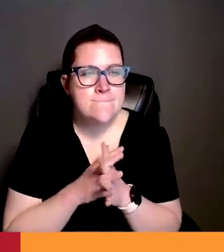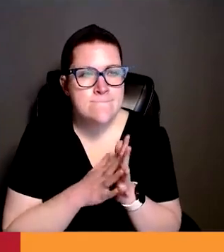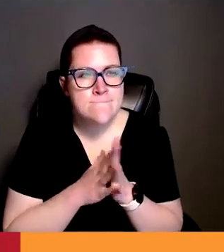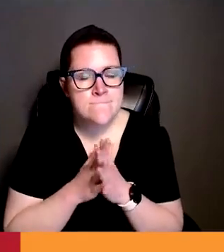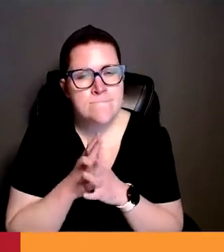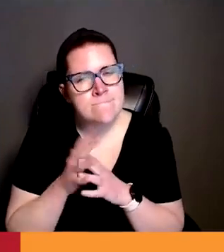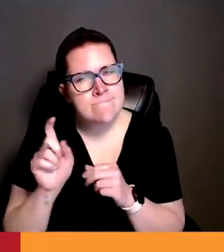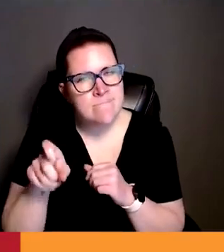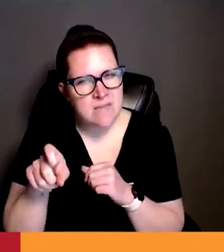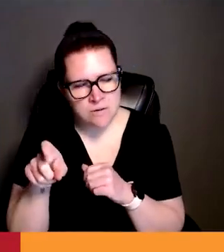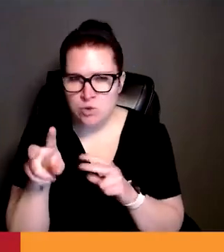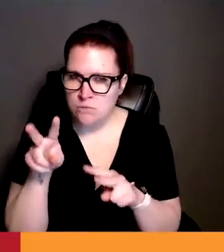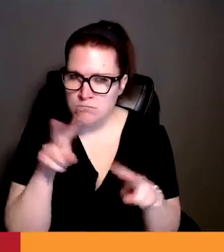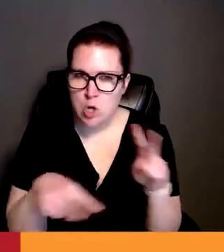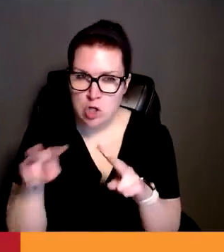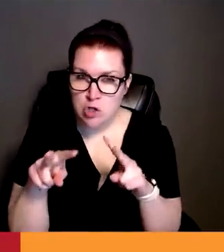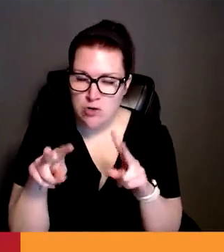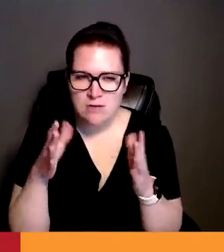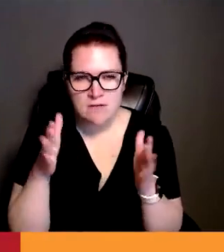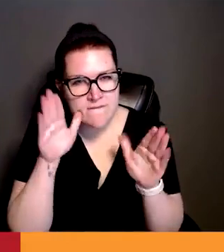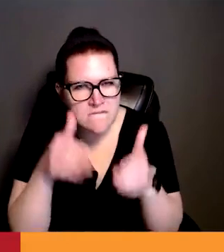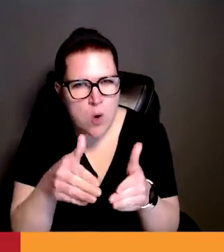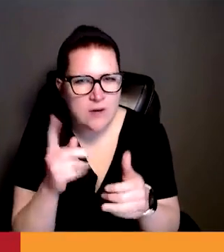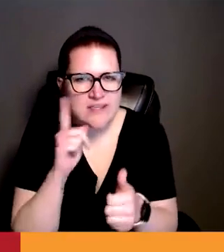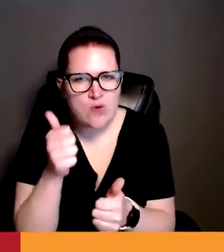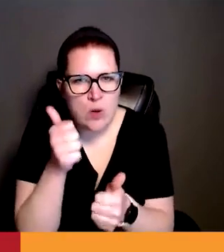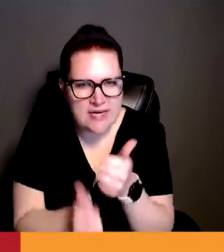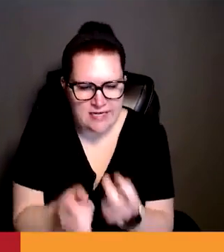look at again, the focus of each of the tracks.